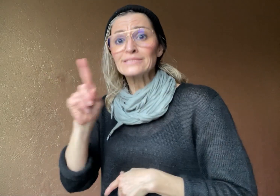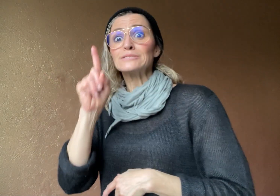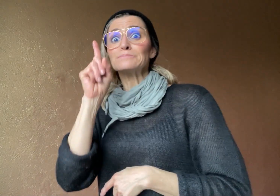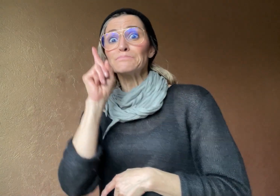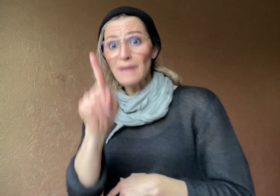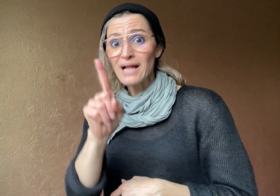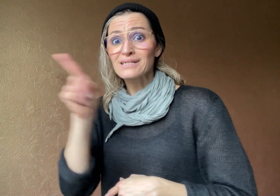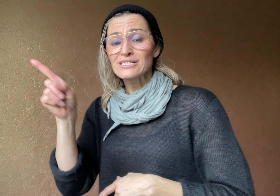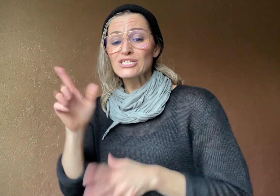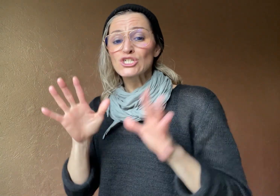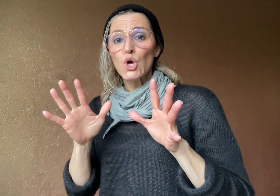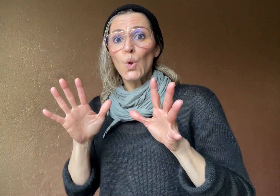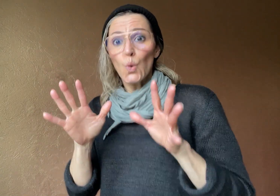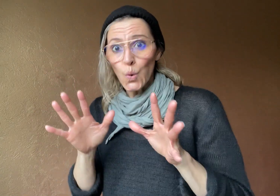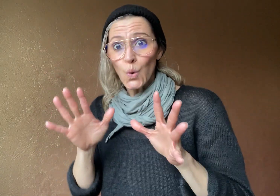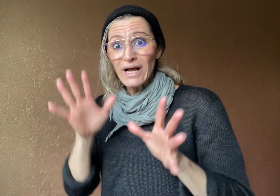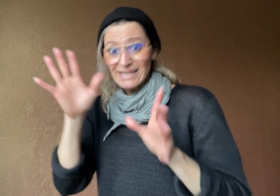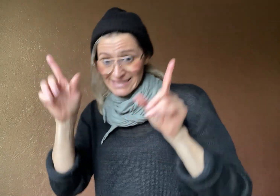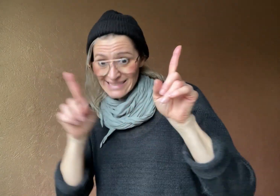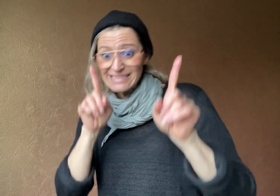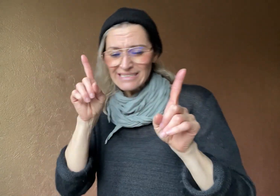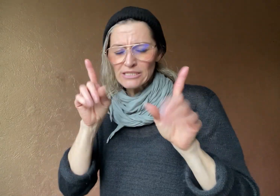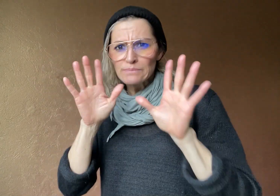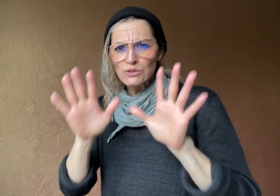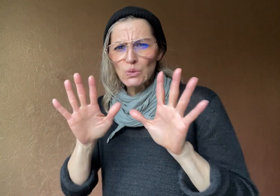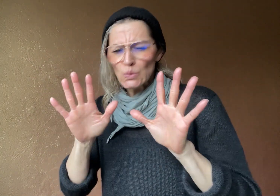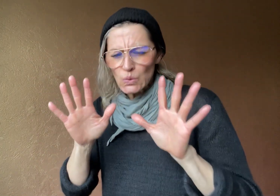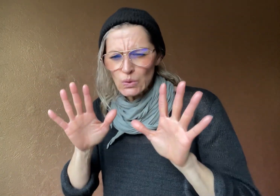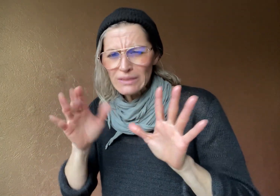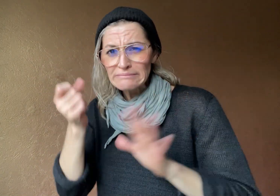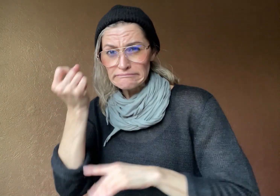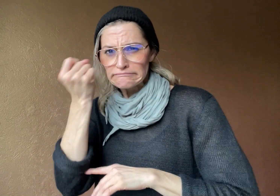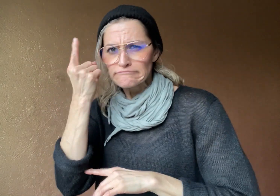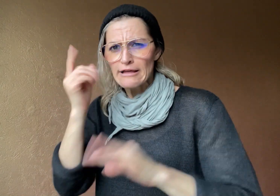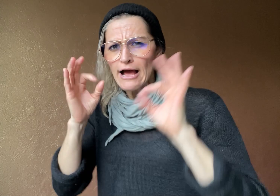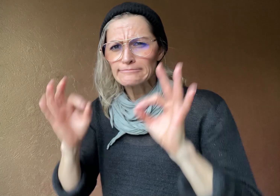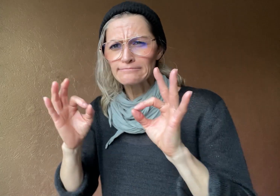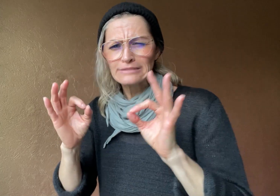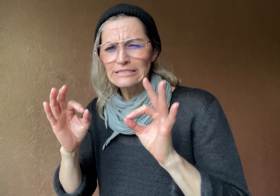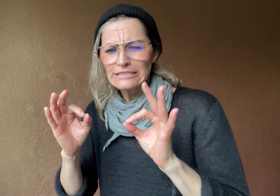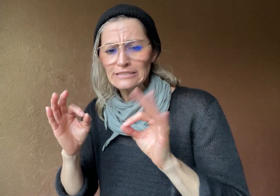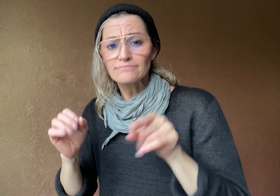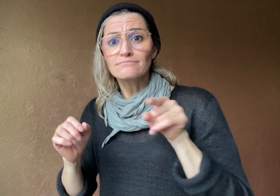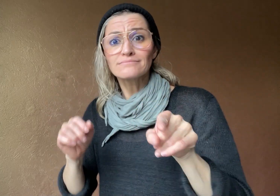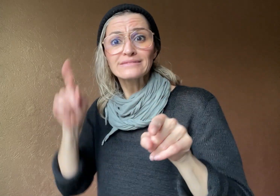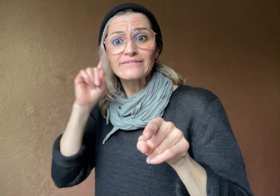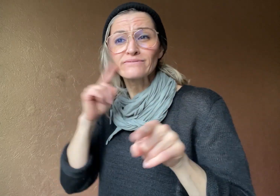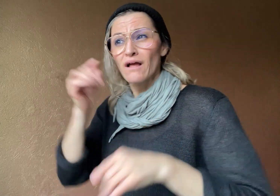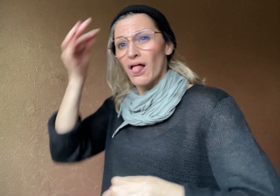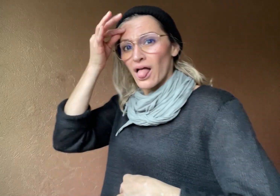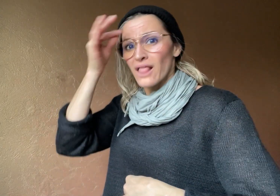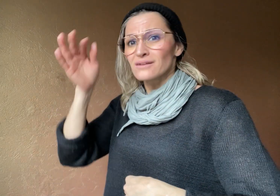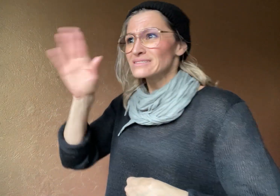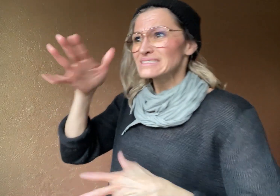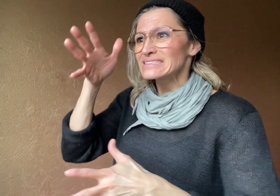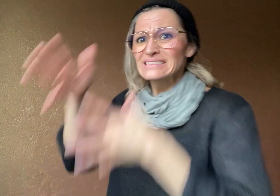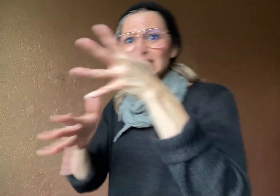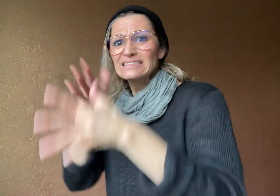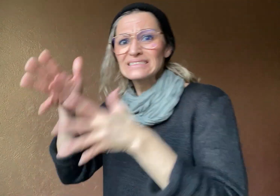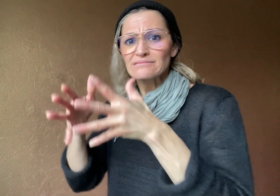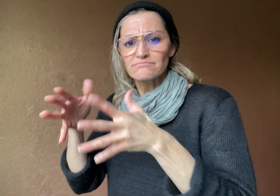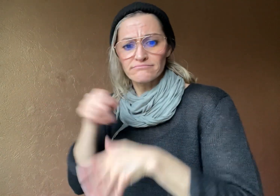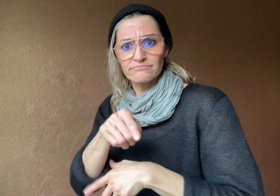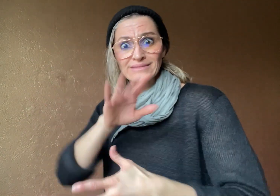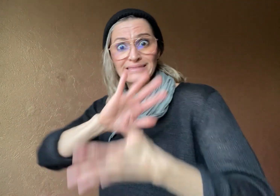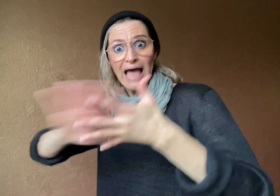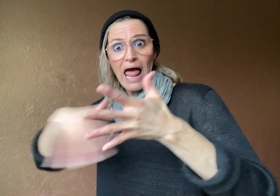he finds it difficult to understand what his Deaf patients